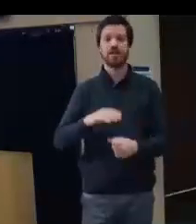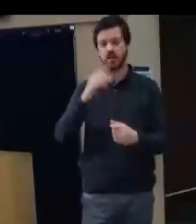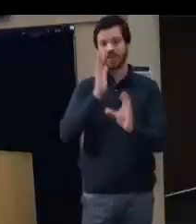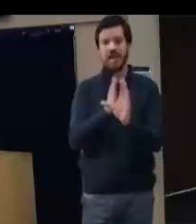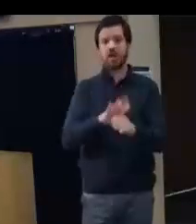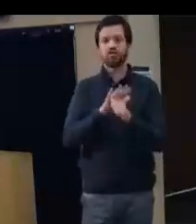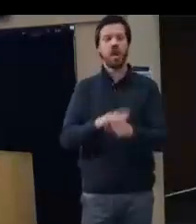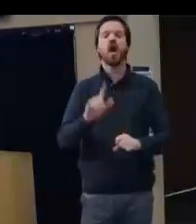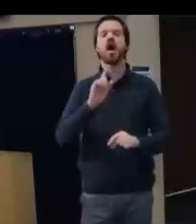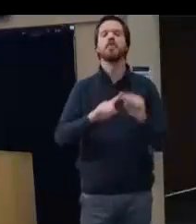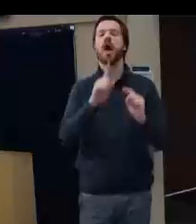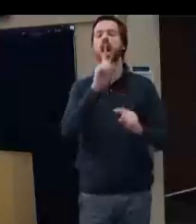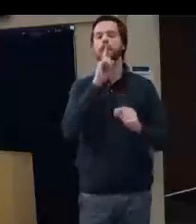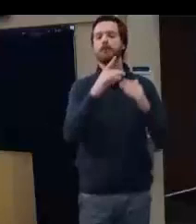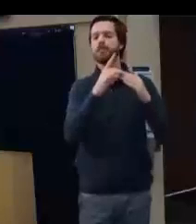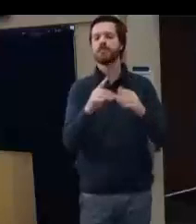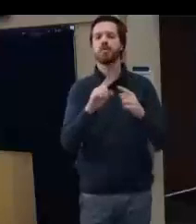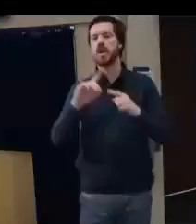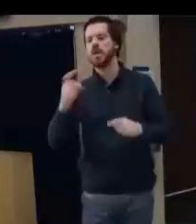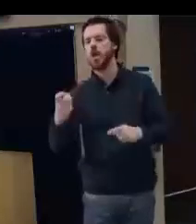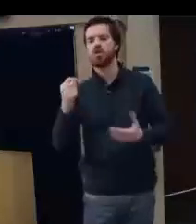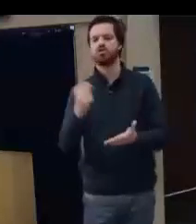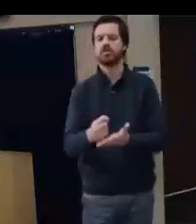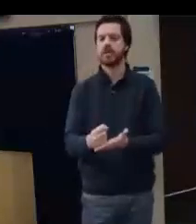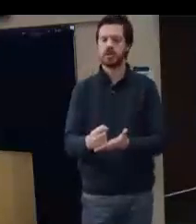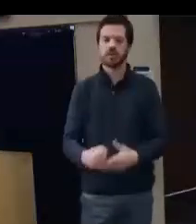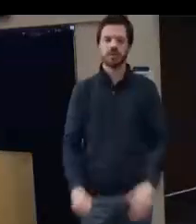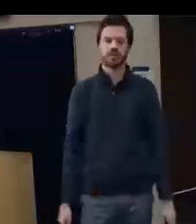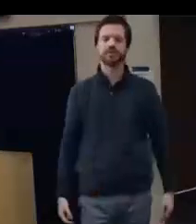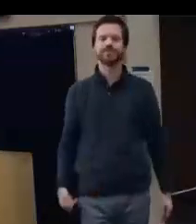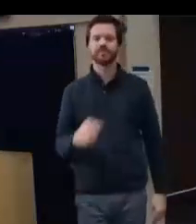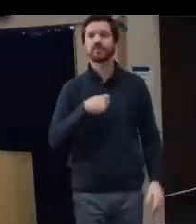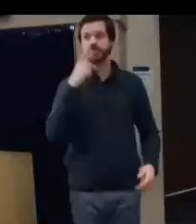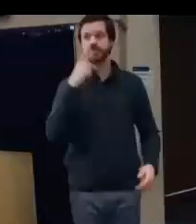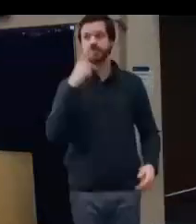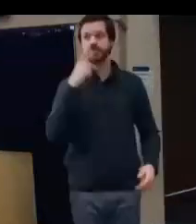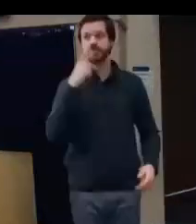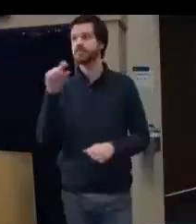it dictate uh diagnosis or treatment so and I suspect that many of you working in Psychiatry